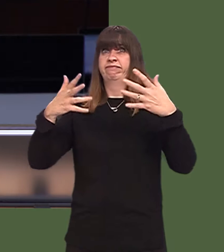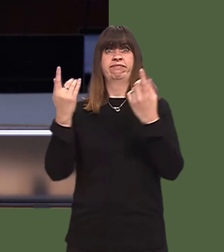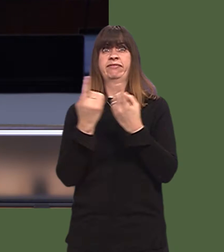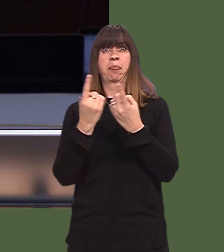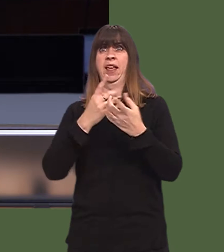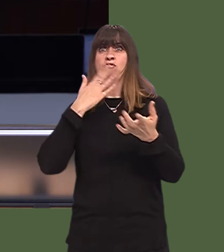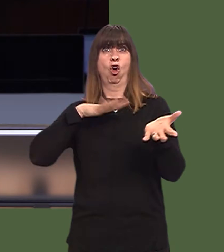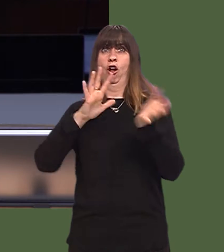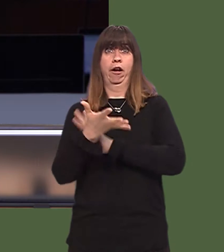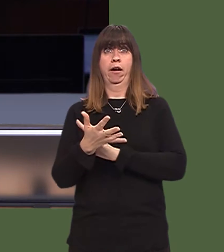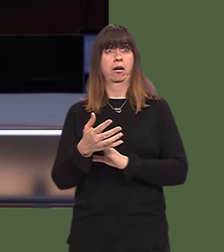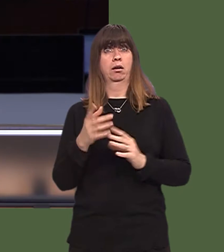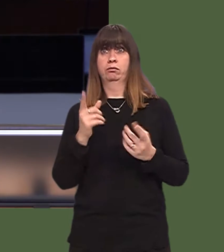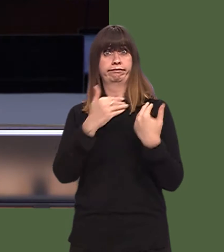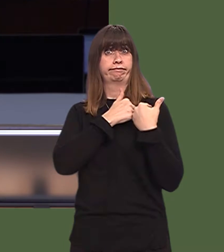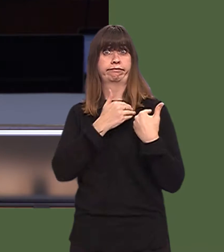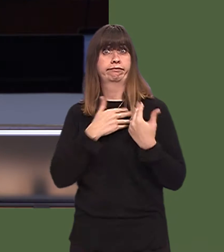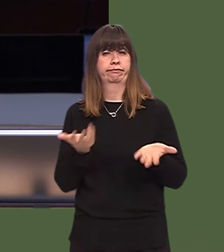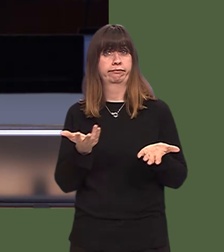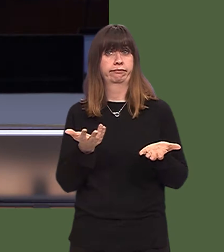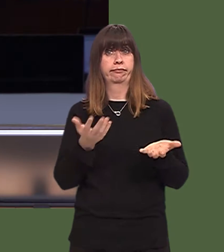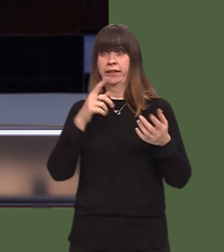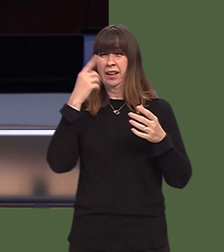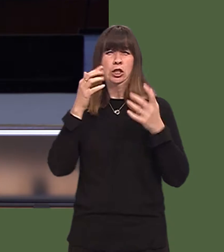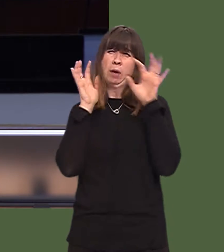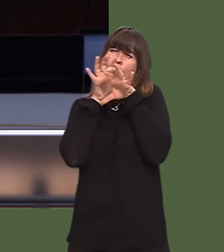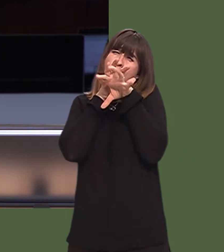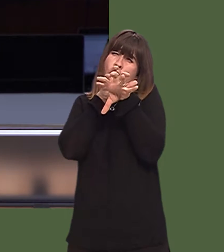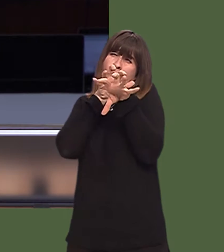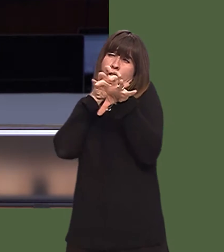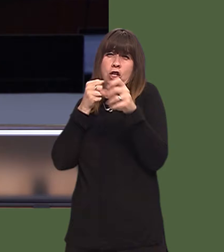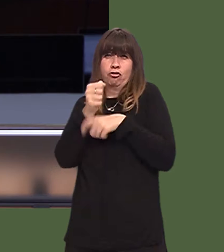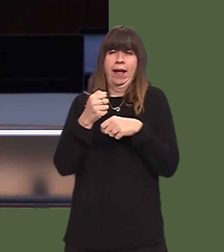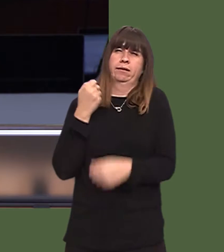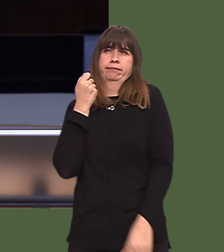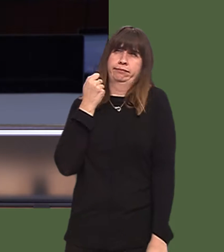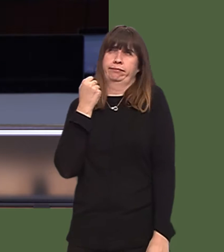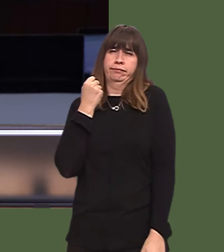Is it acceptable to you that the overcrowding situation in the south of Wales is the fastest